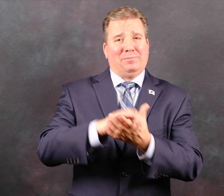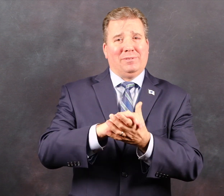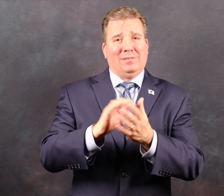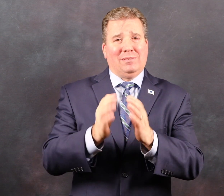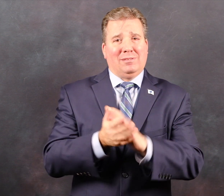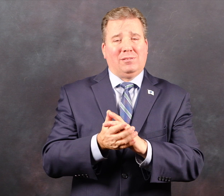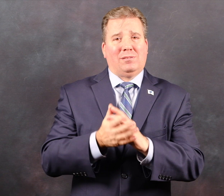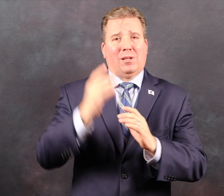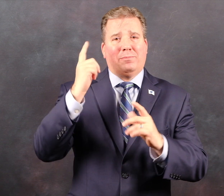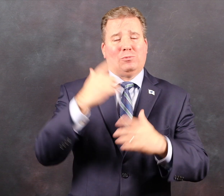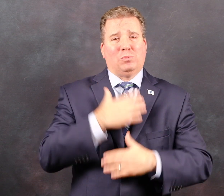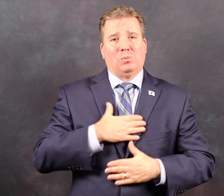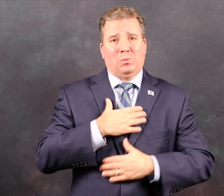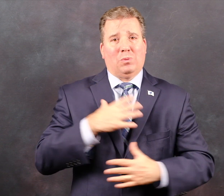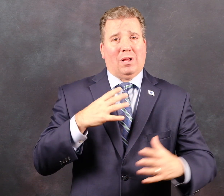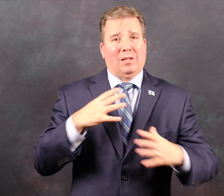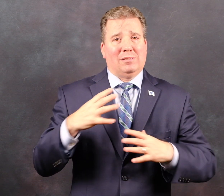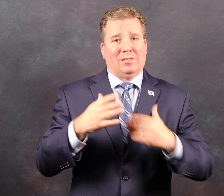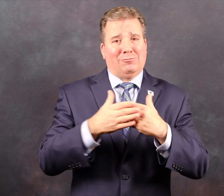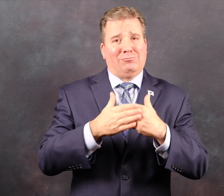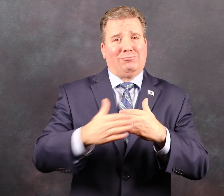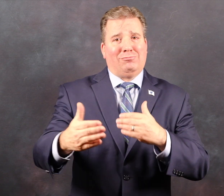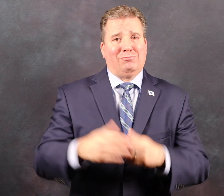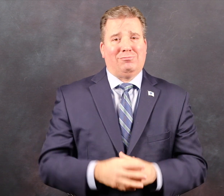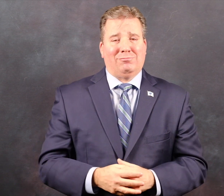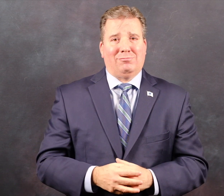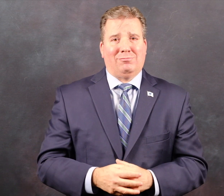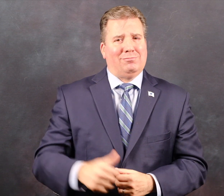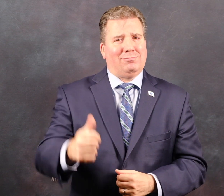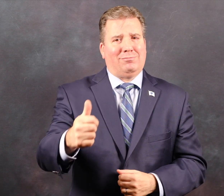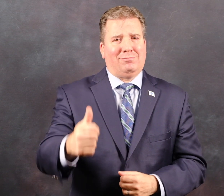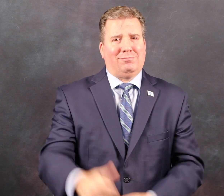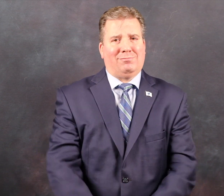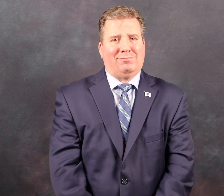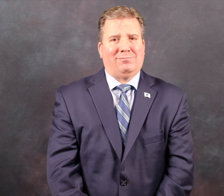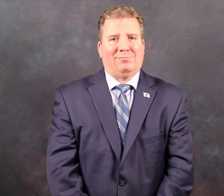enjoy the rest of the holiday season. My best to you.